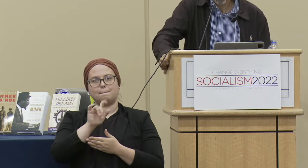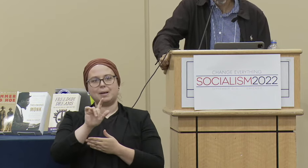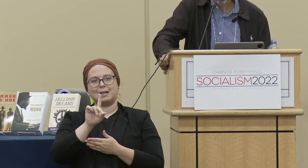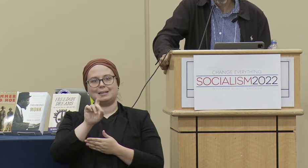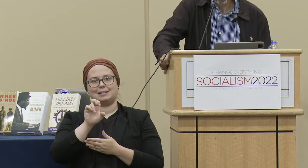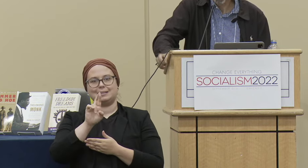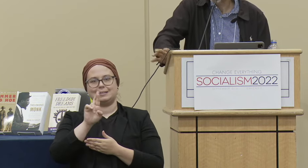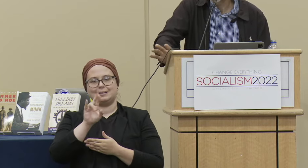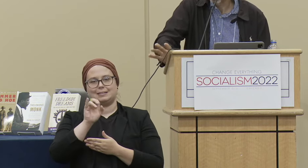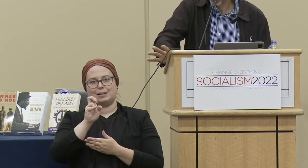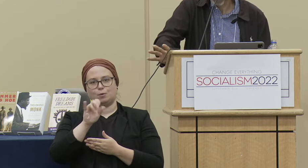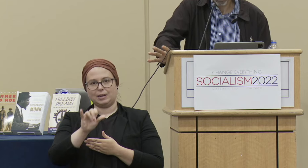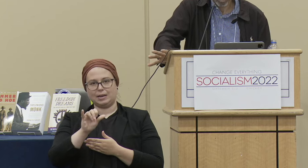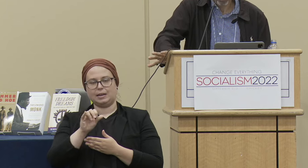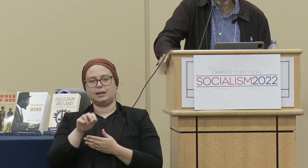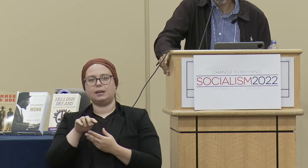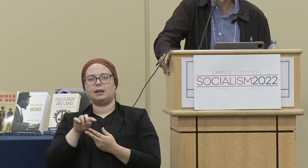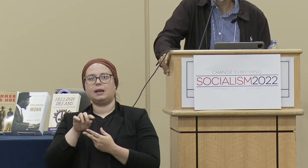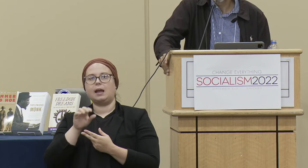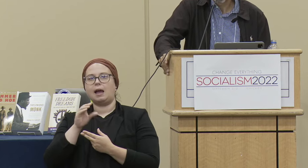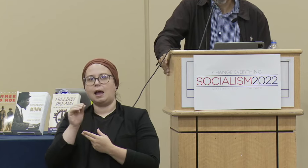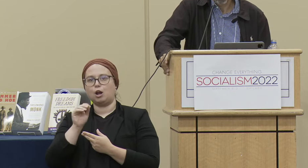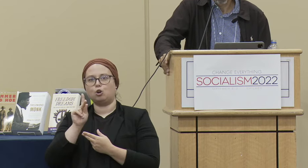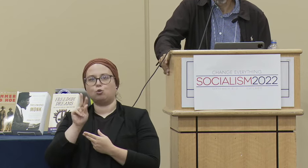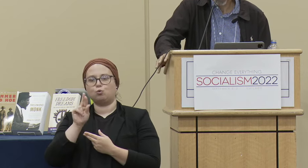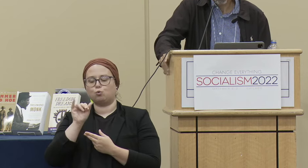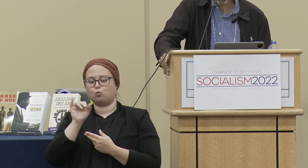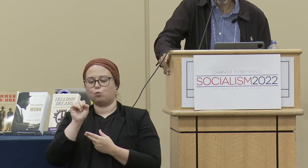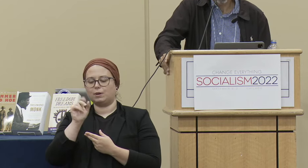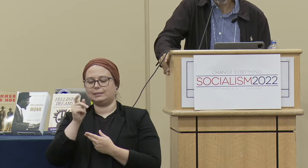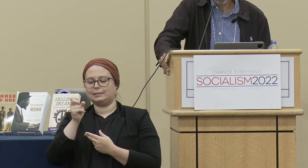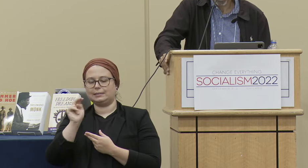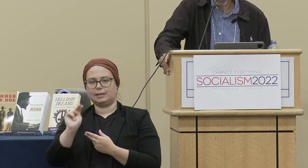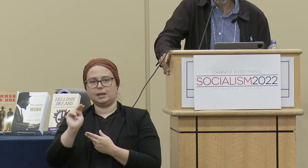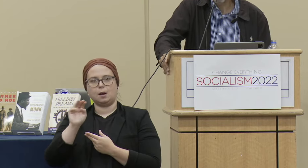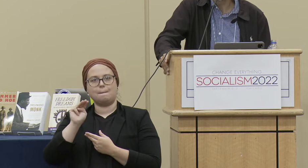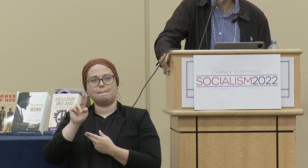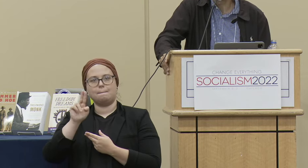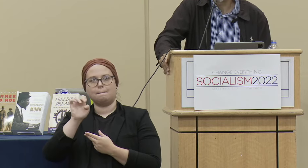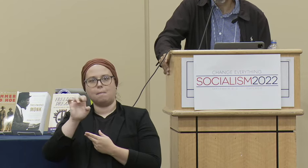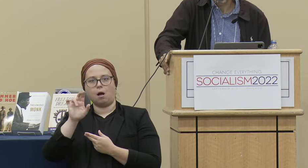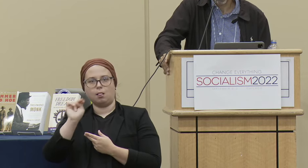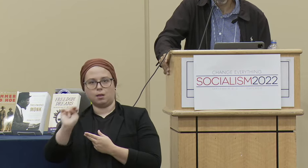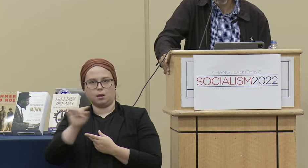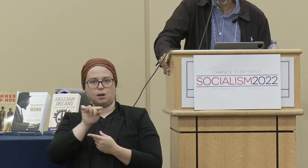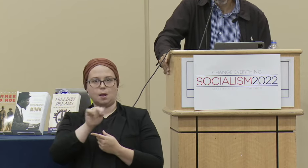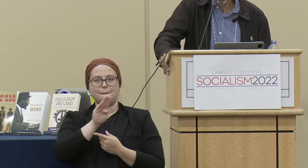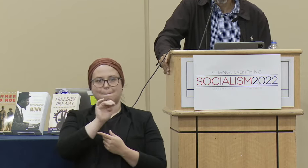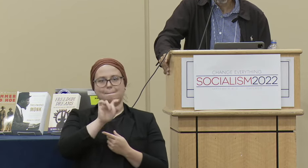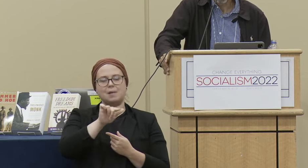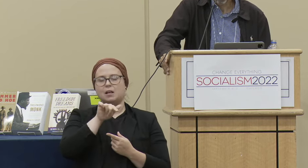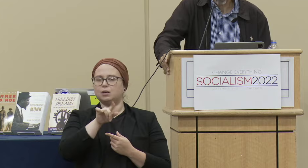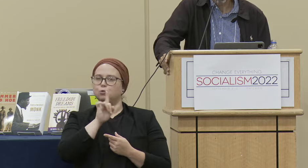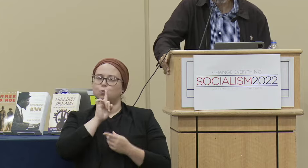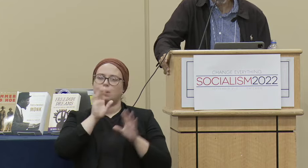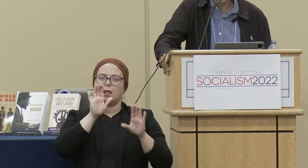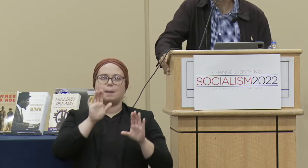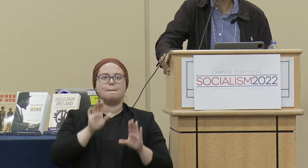there's this book by krirs Kirsten Mullen, a great